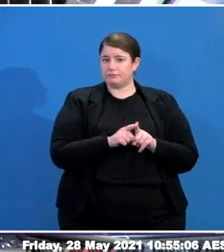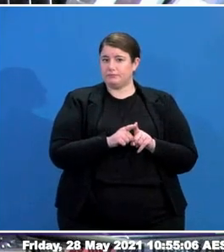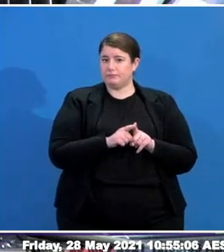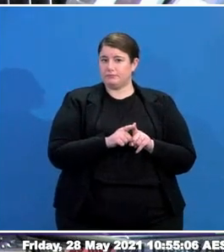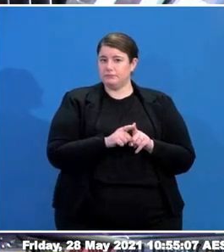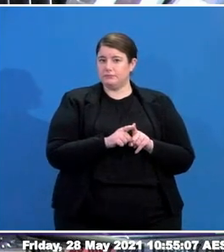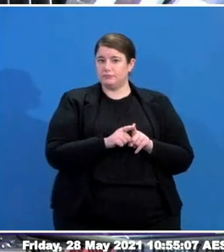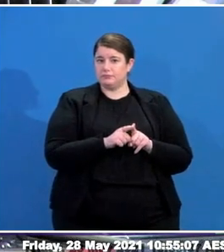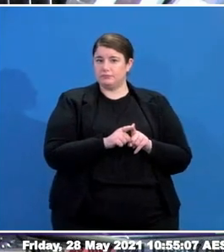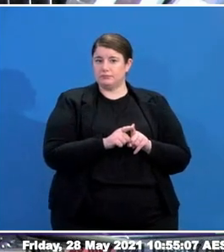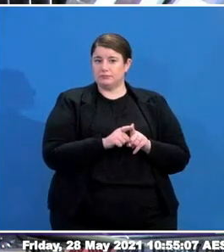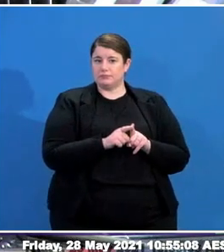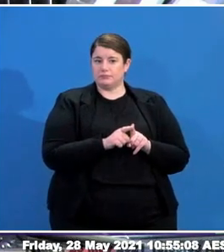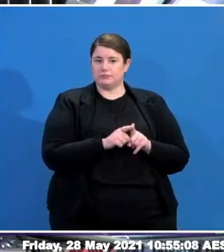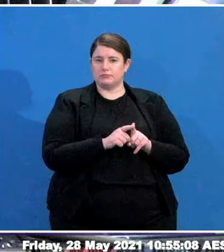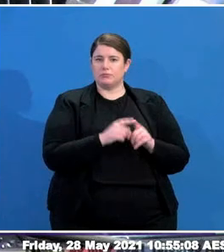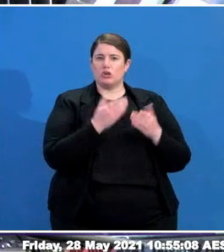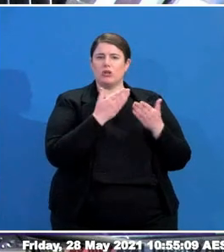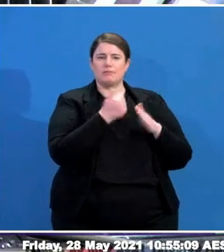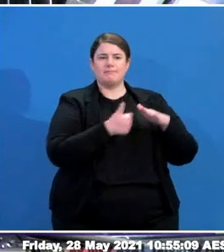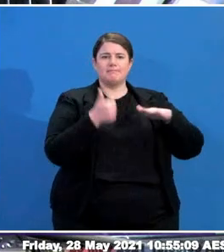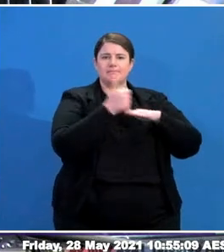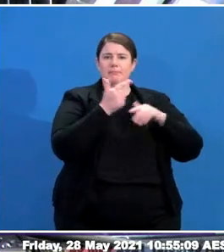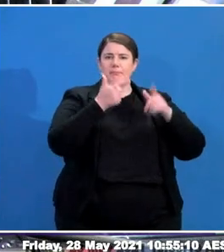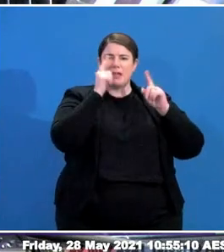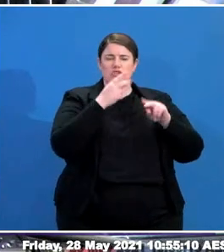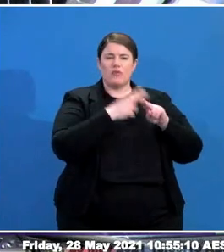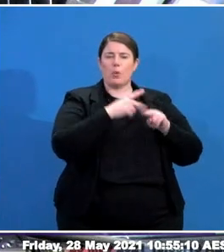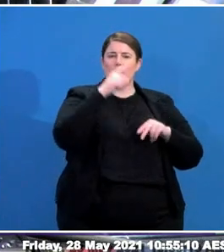to be the General Manager, People Learning and Culture. That's correct.